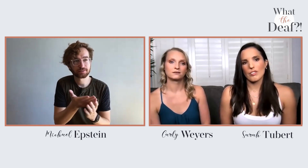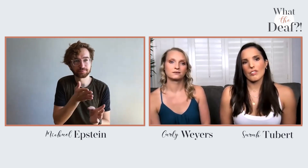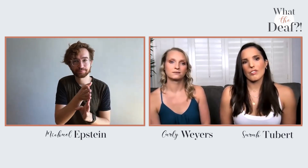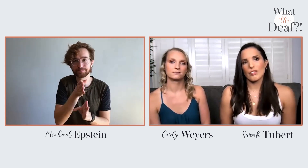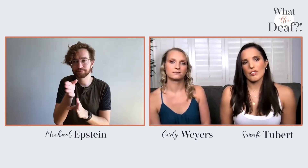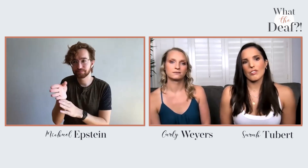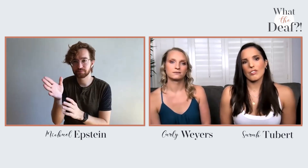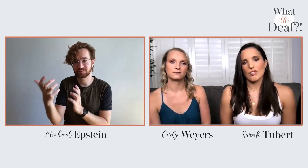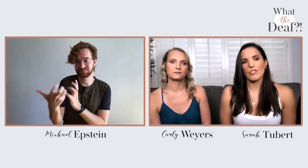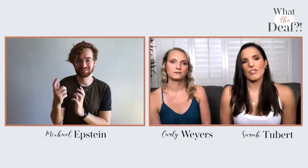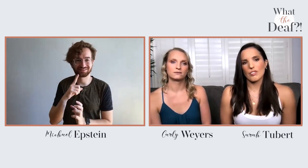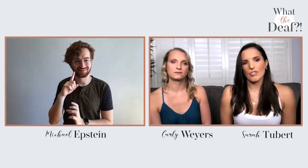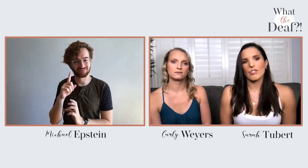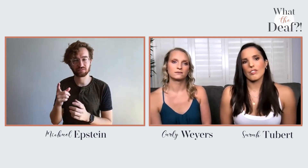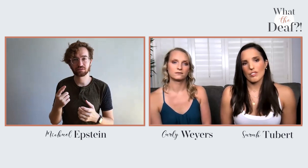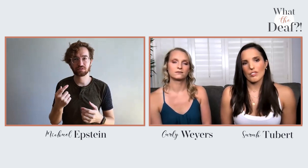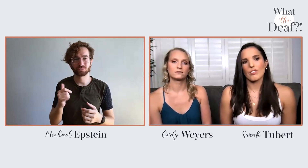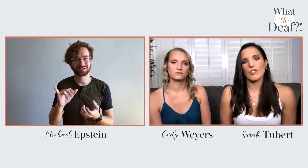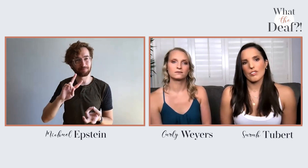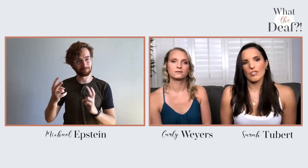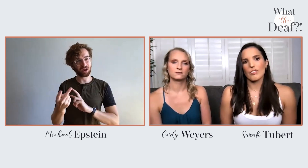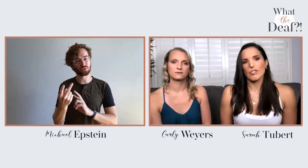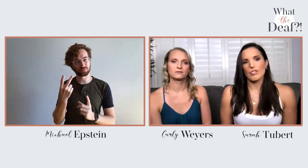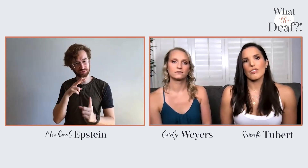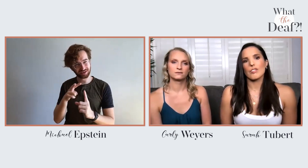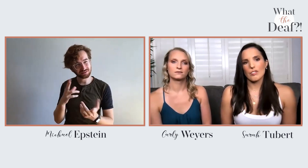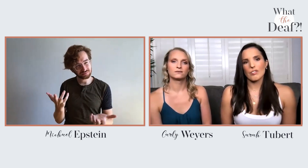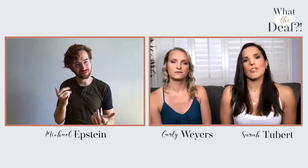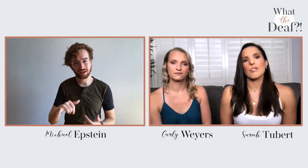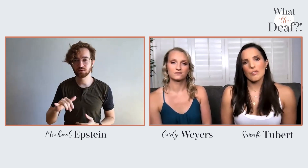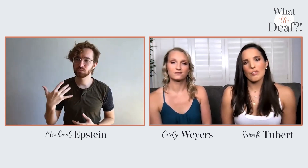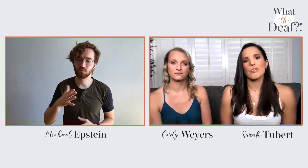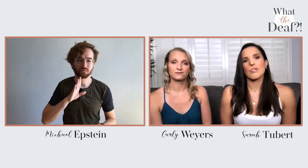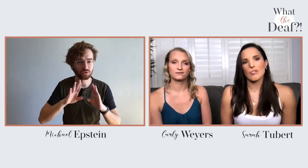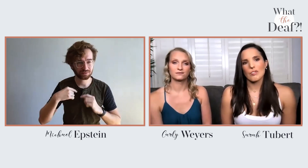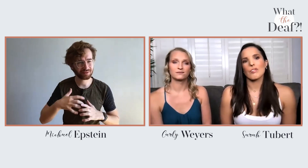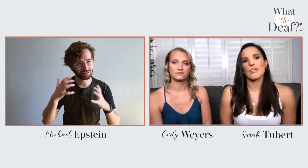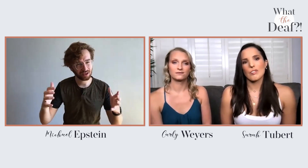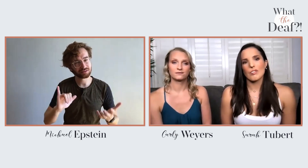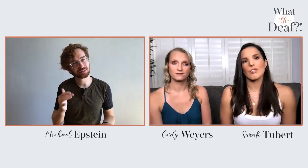and find something that is good for them as a person. So I feel like it's a really backwards perspective and it's incredibly frustrating